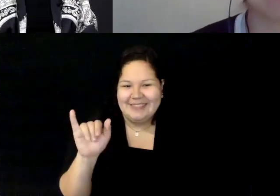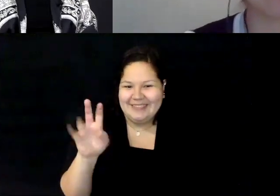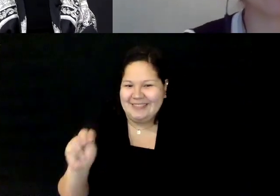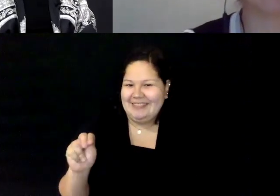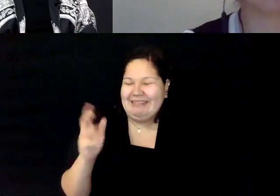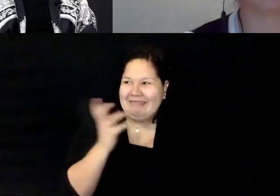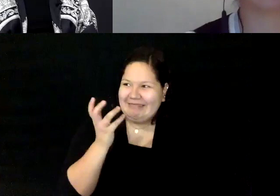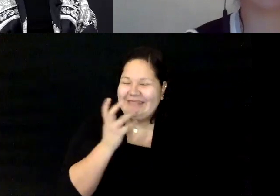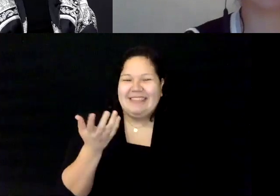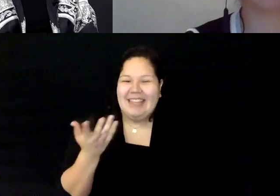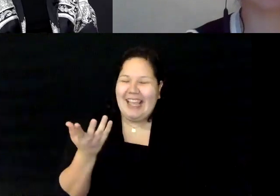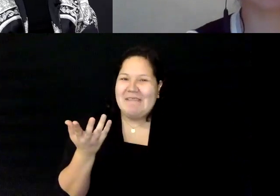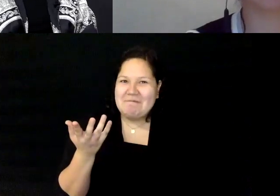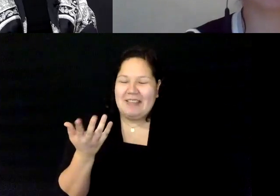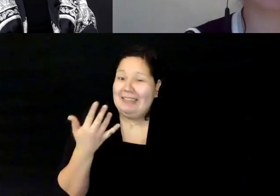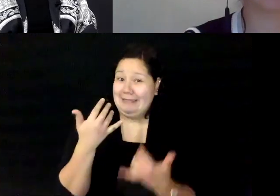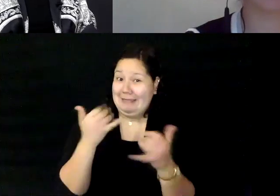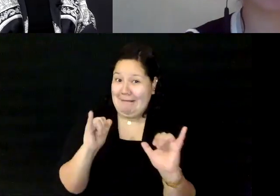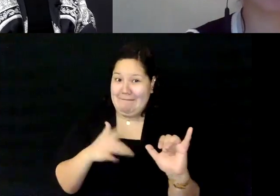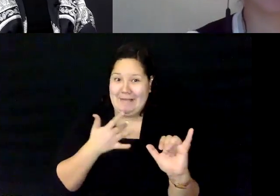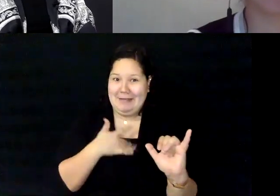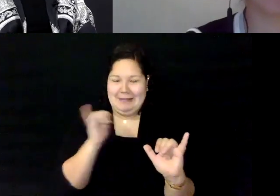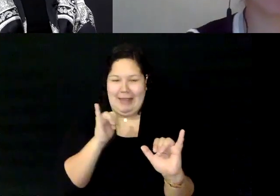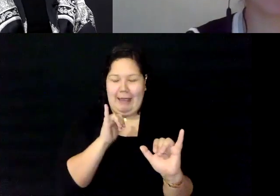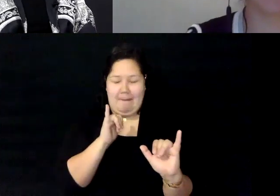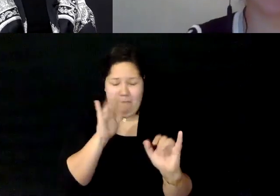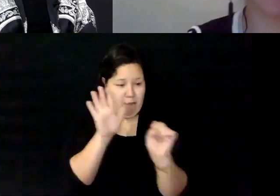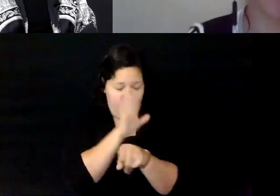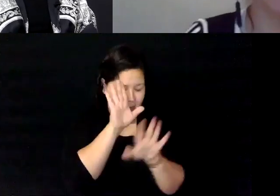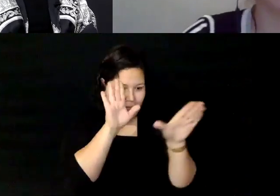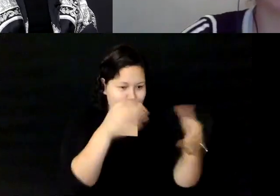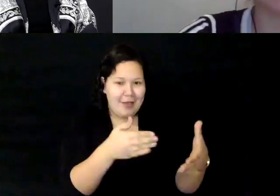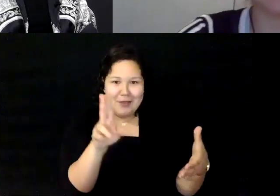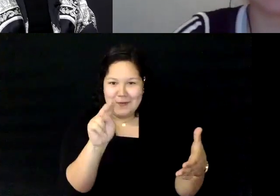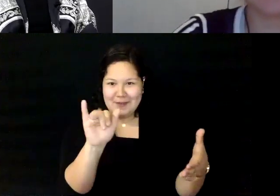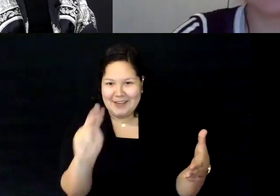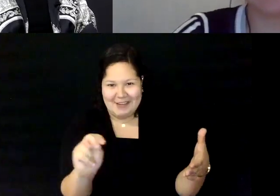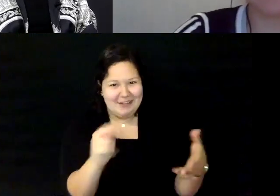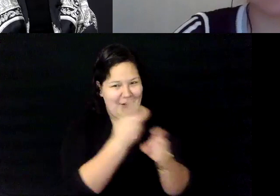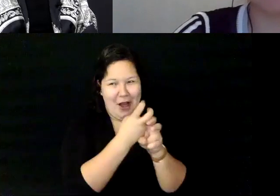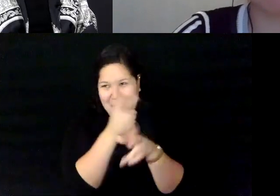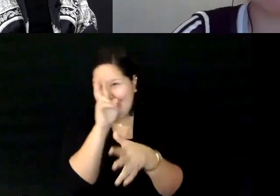But still see, it still feels like we're in the thick of UNION. But we do want to